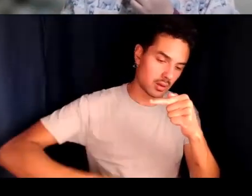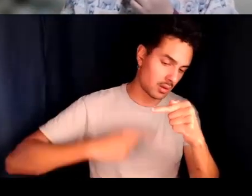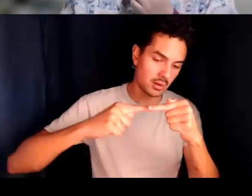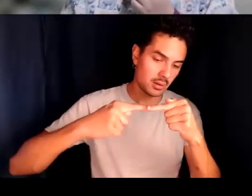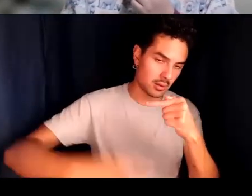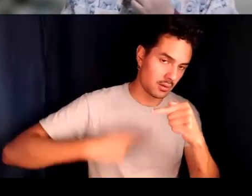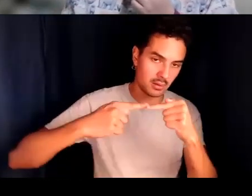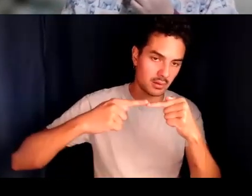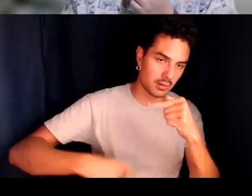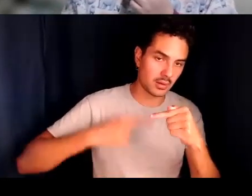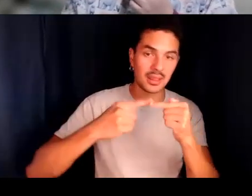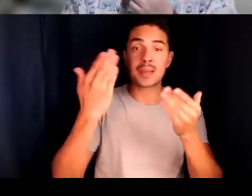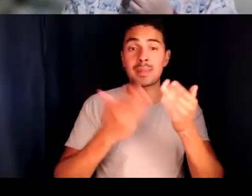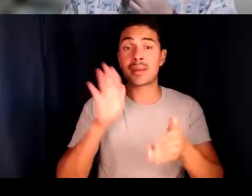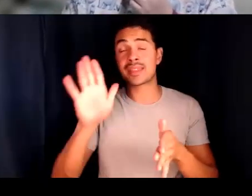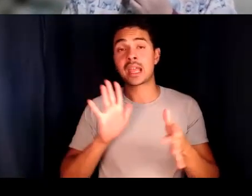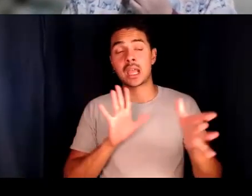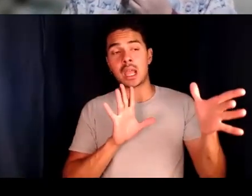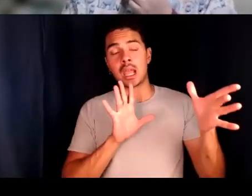could be really affirming and supportive to them.